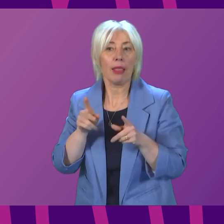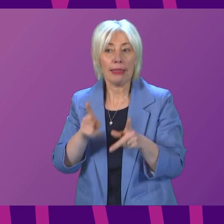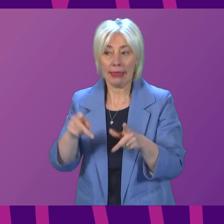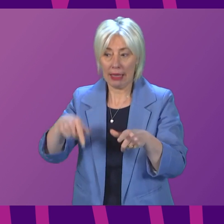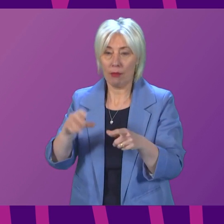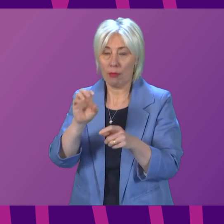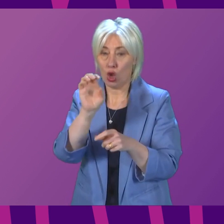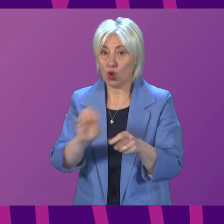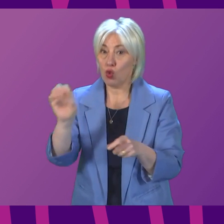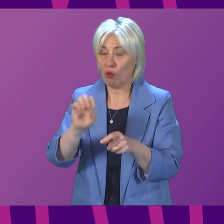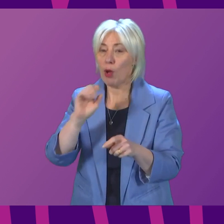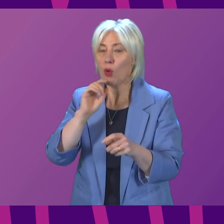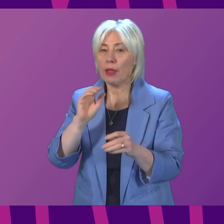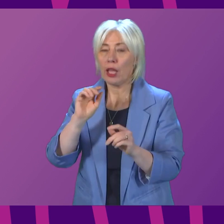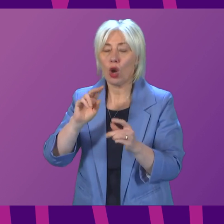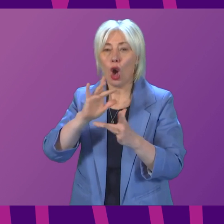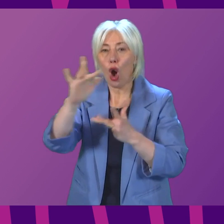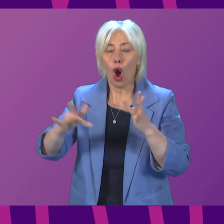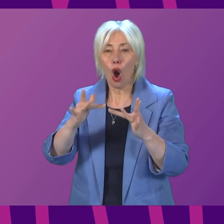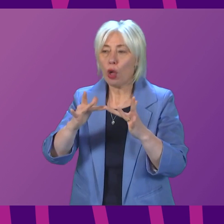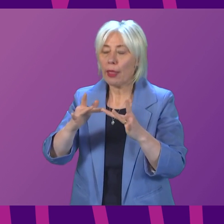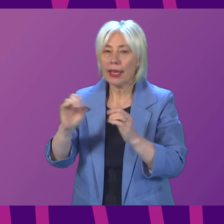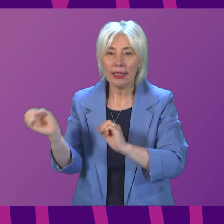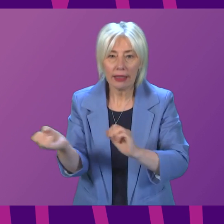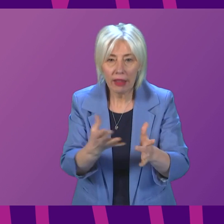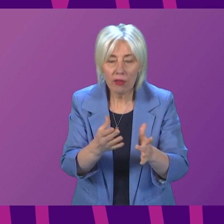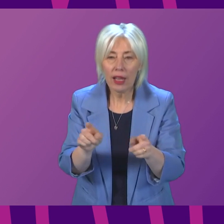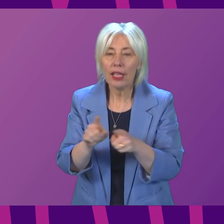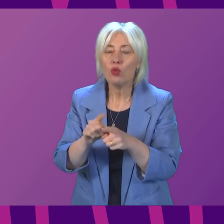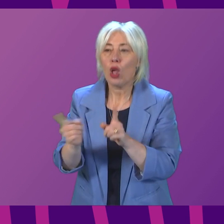will include online deliveries and tens of thousands of return points for plastic, metal and glass containers.